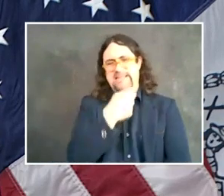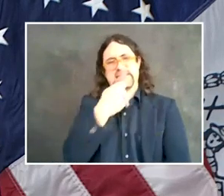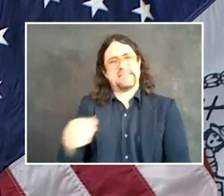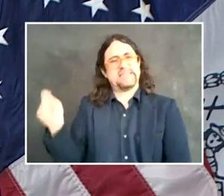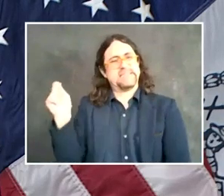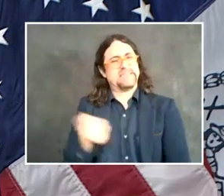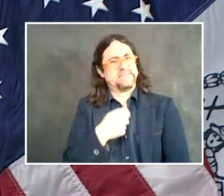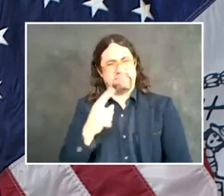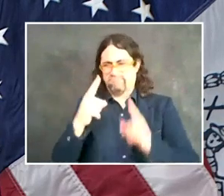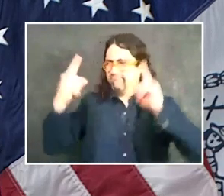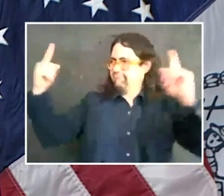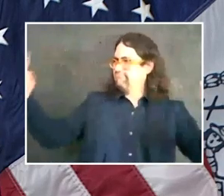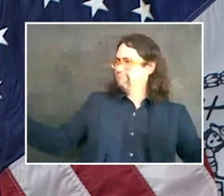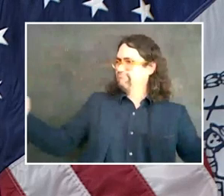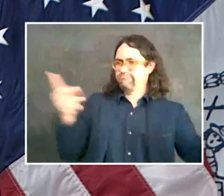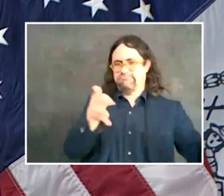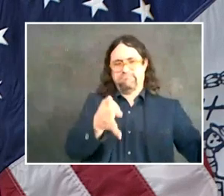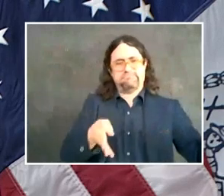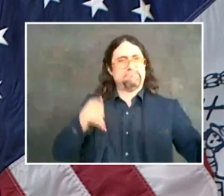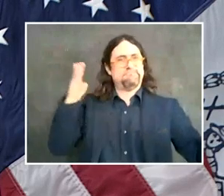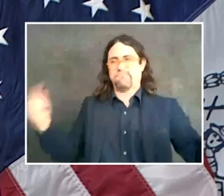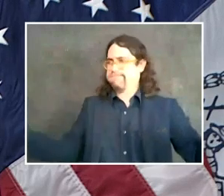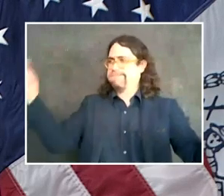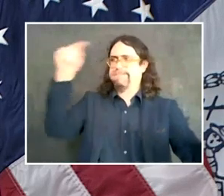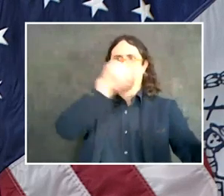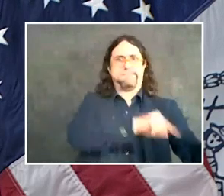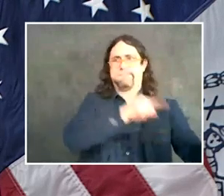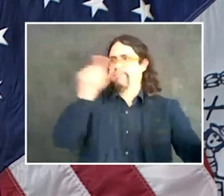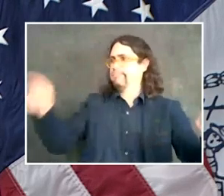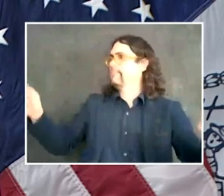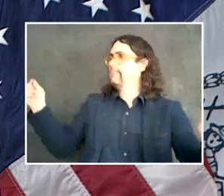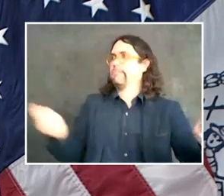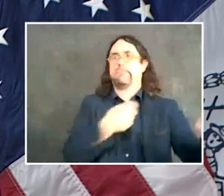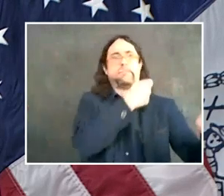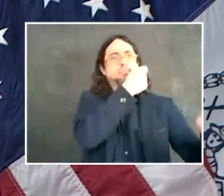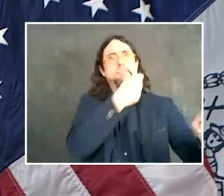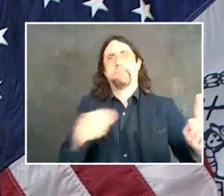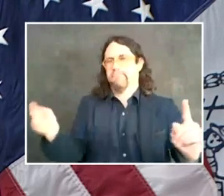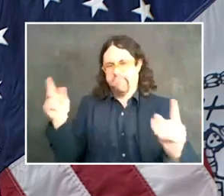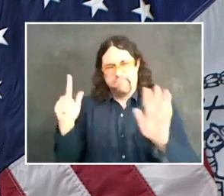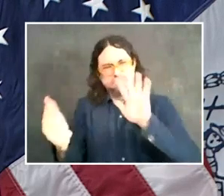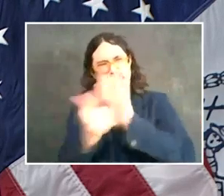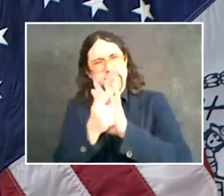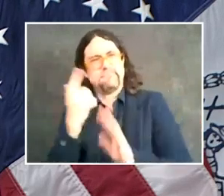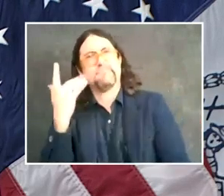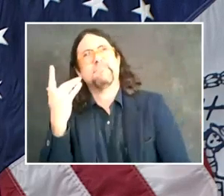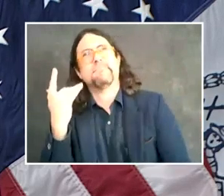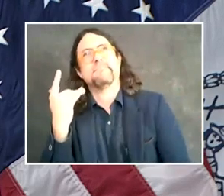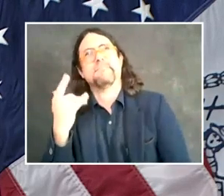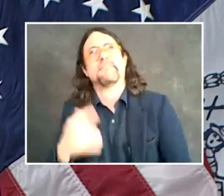AMOUNT OF PEOPLE WHO WILL BE VISITING OR WHO COULD VISIT